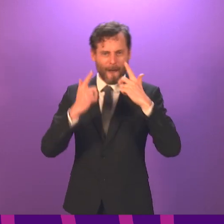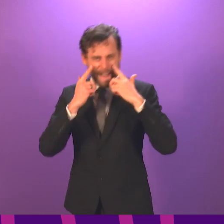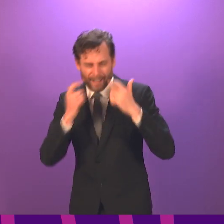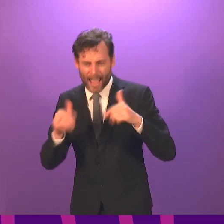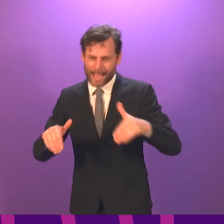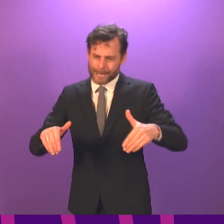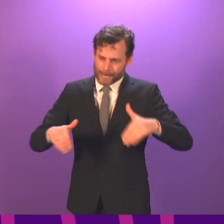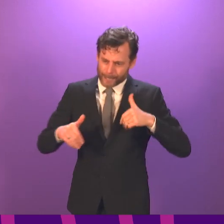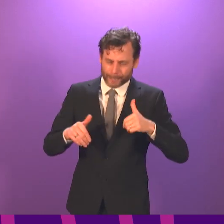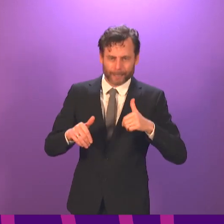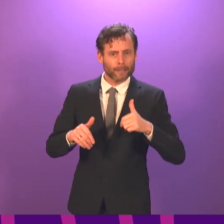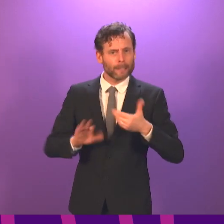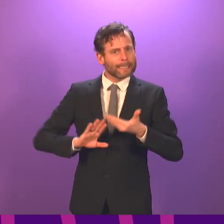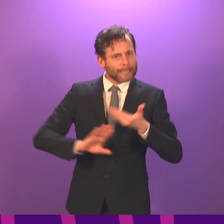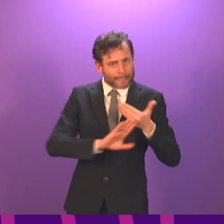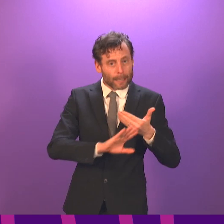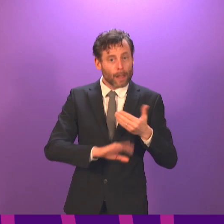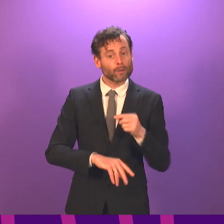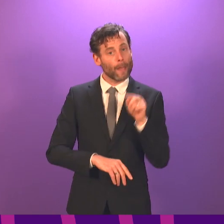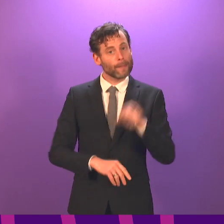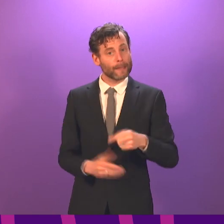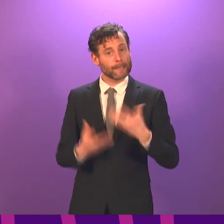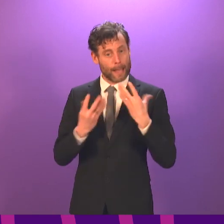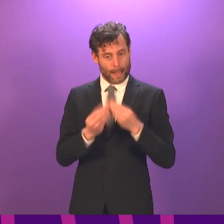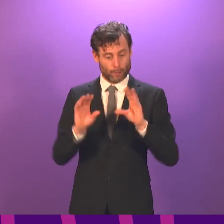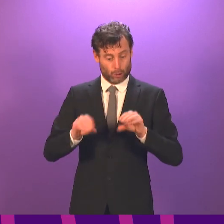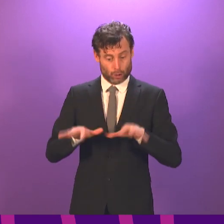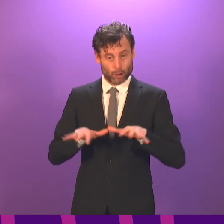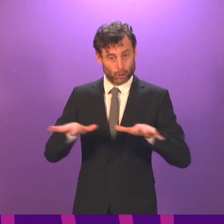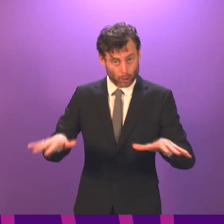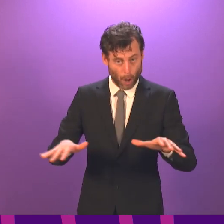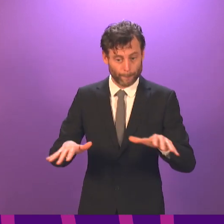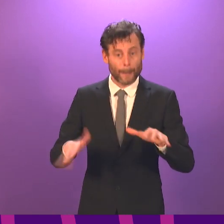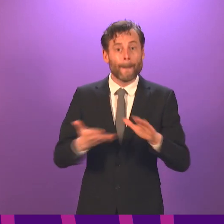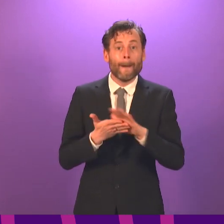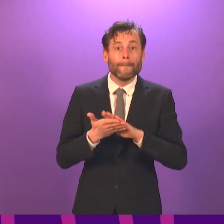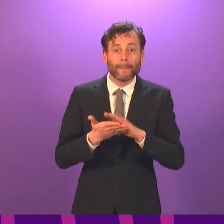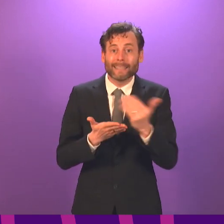we are suppressing the virus and, as a result, lives are being saved. There is more reason